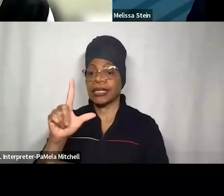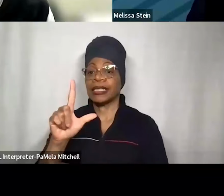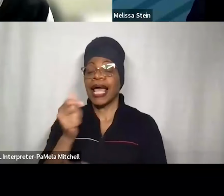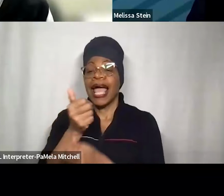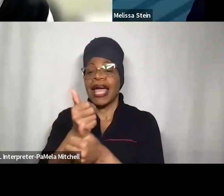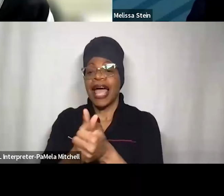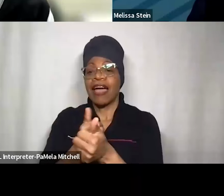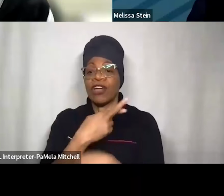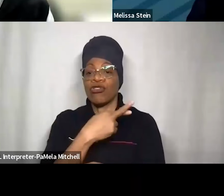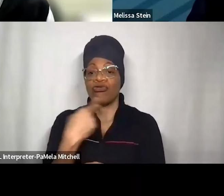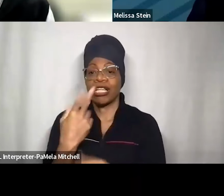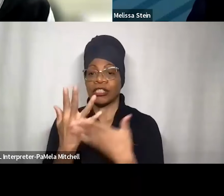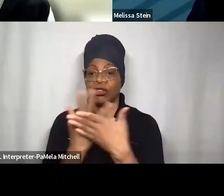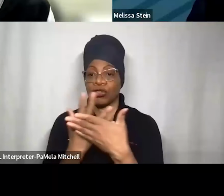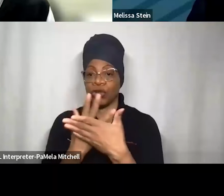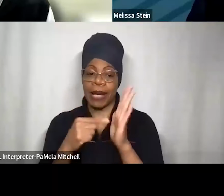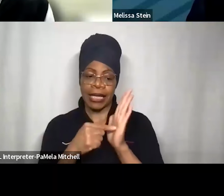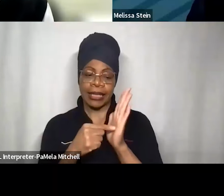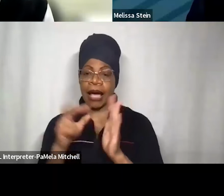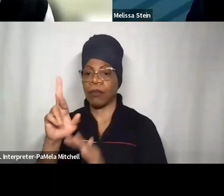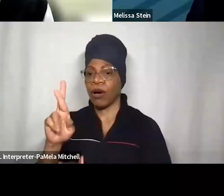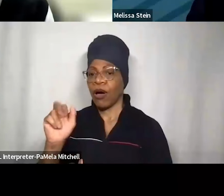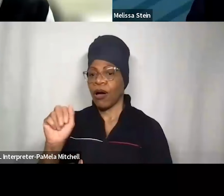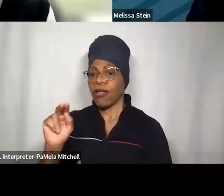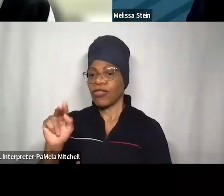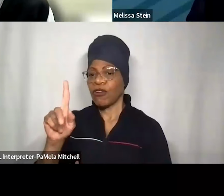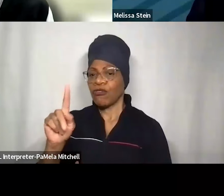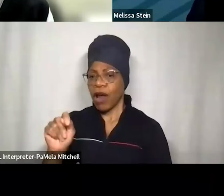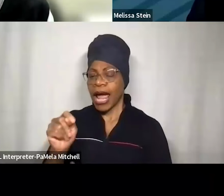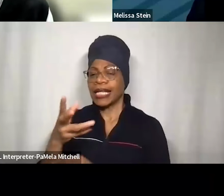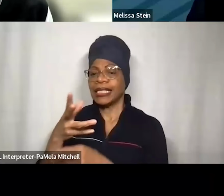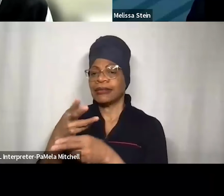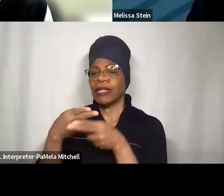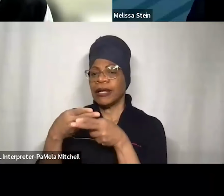But for example, the RANT that you indicated is a fairly brief screen used in drug court settings